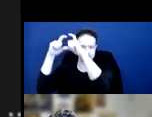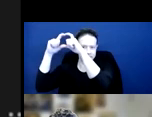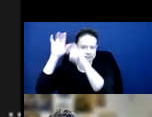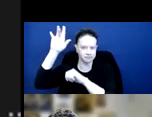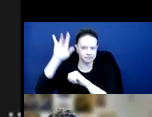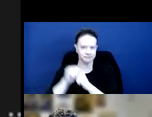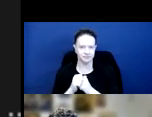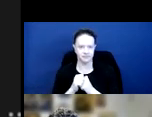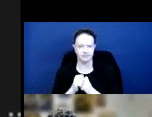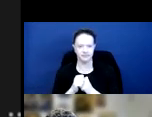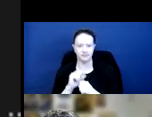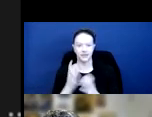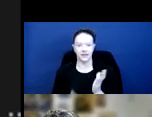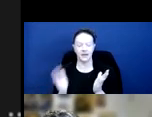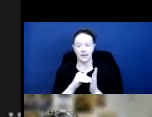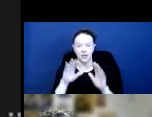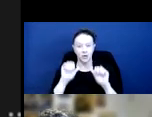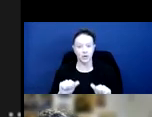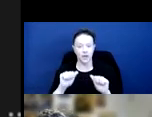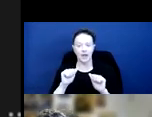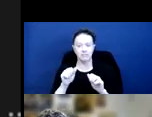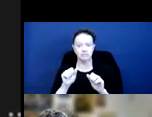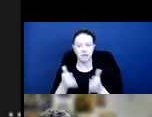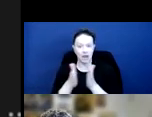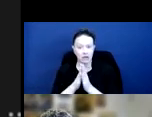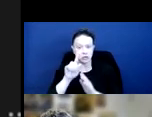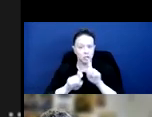And then again, you can submit questions or let us know how things are going